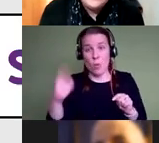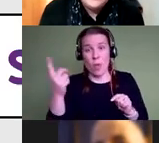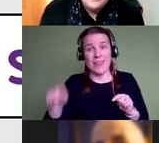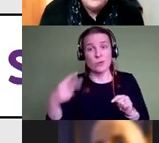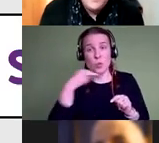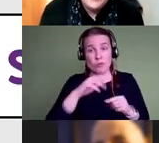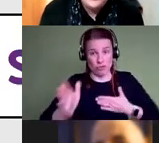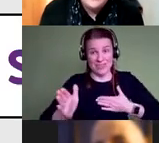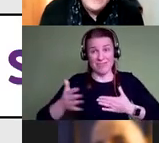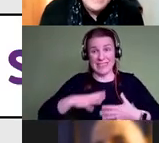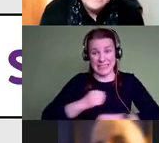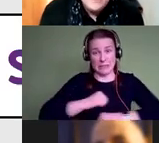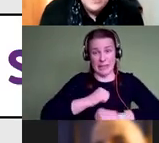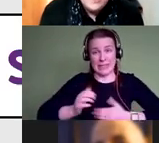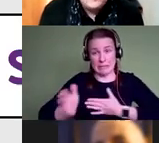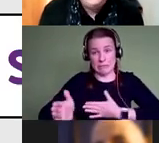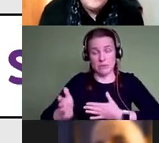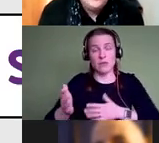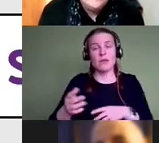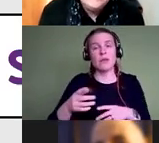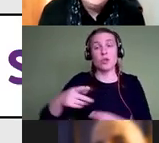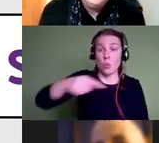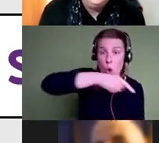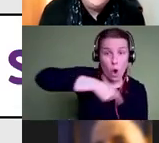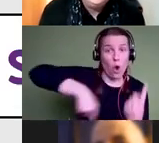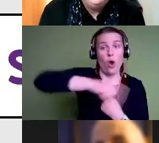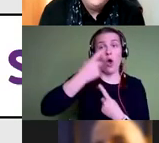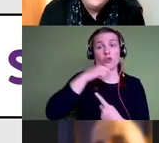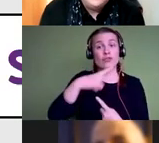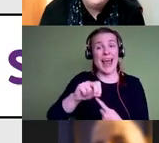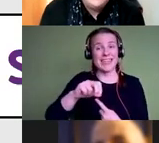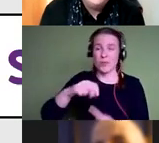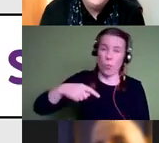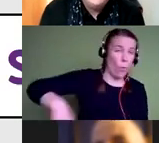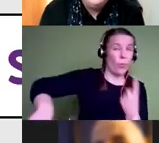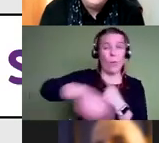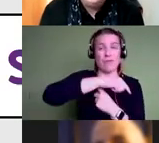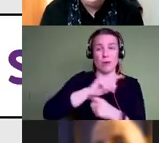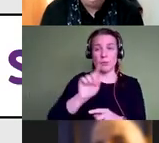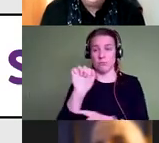hazards need to be eliminated. For example to turn 90°, a manual wheelchair user requires a minimum space